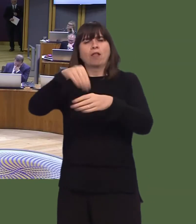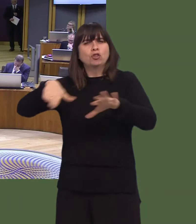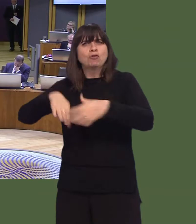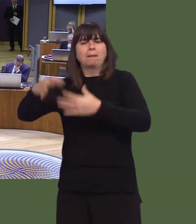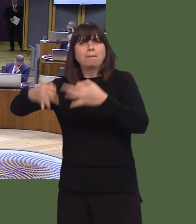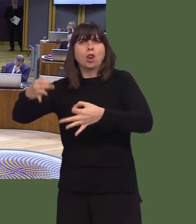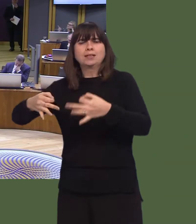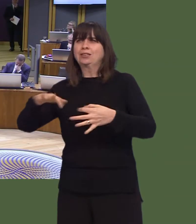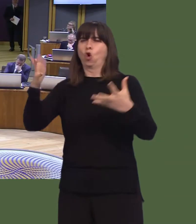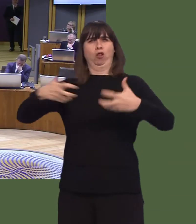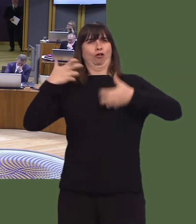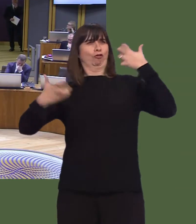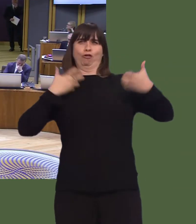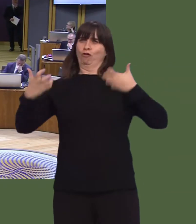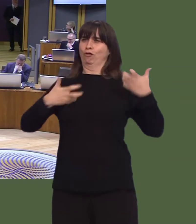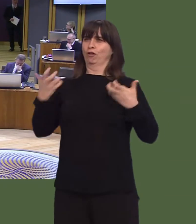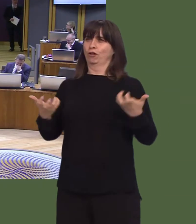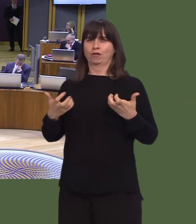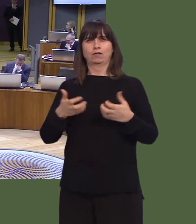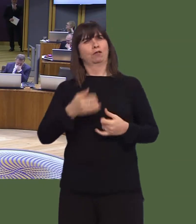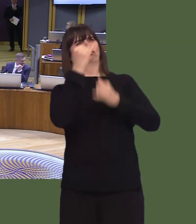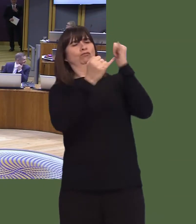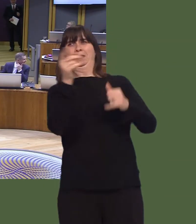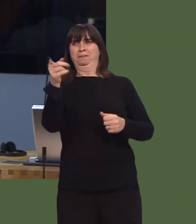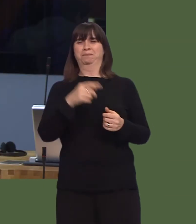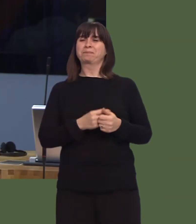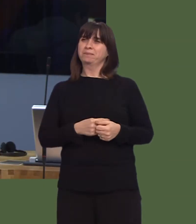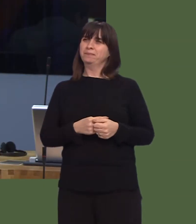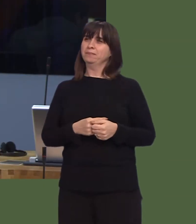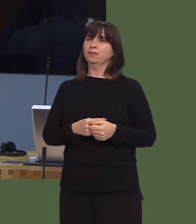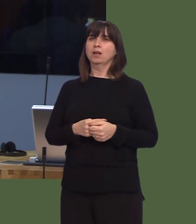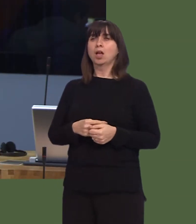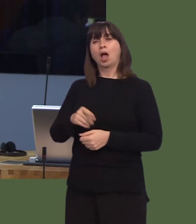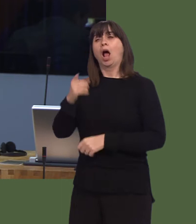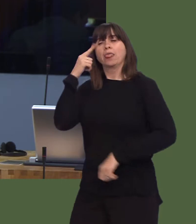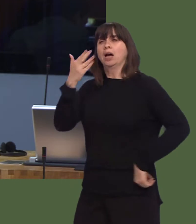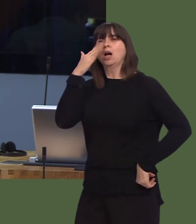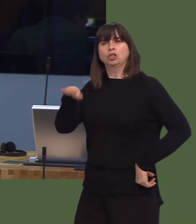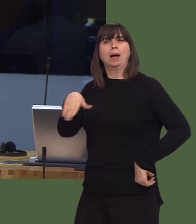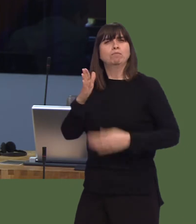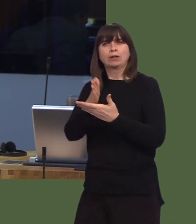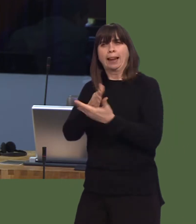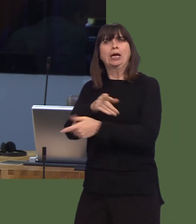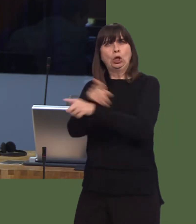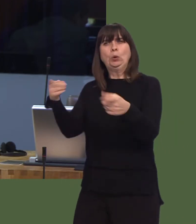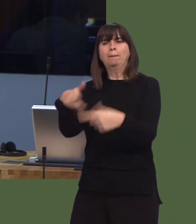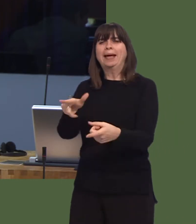Is it not inappropriate to politicise children in this way in order to pursue the Government's